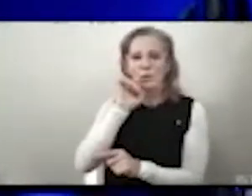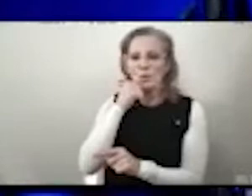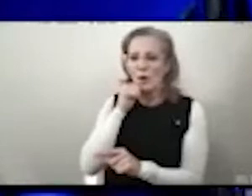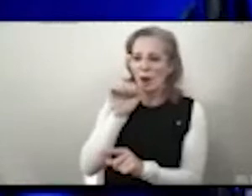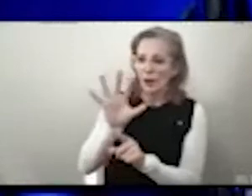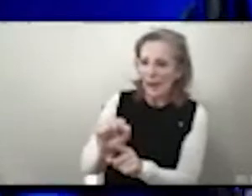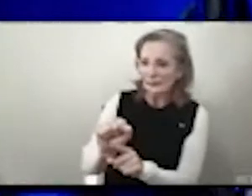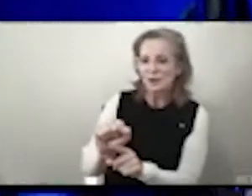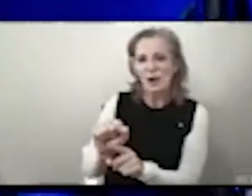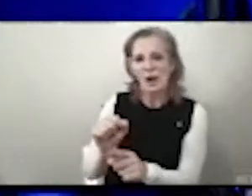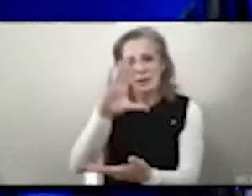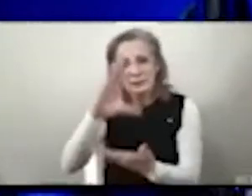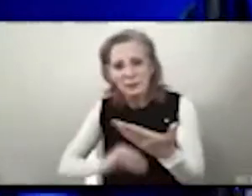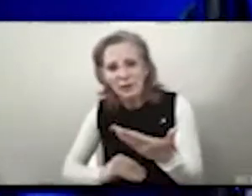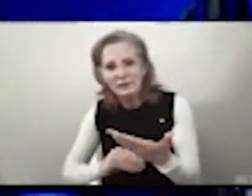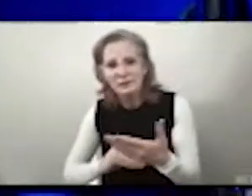communities, sectors, and countries.